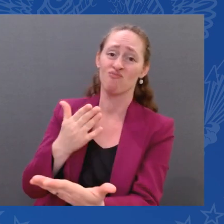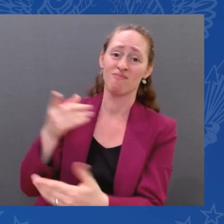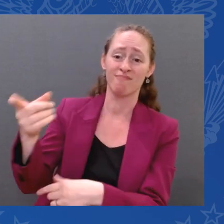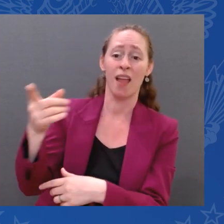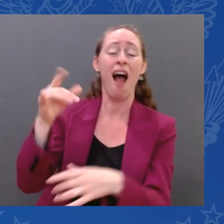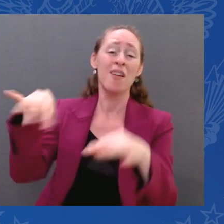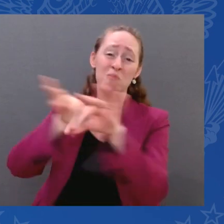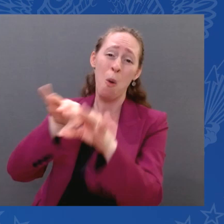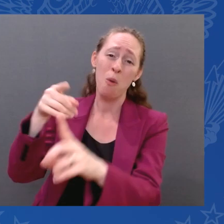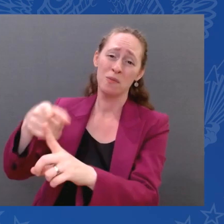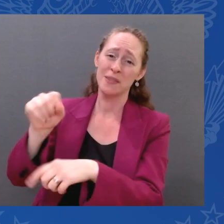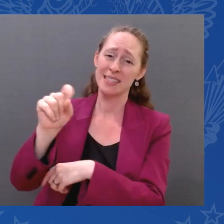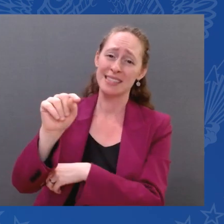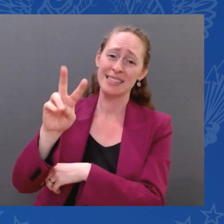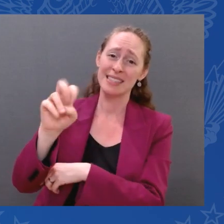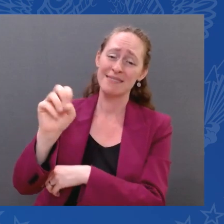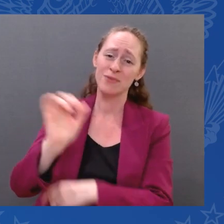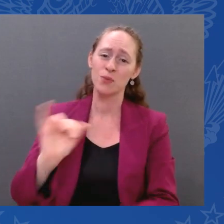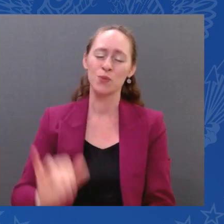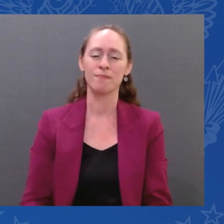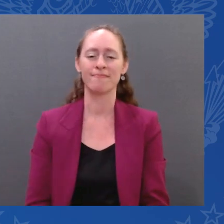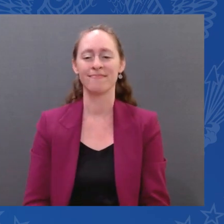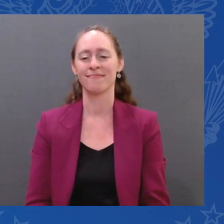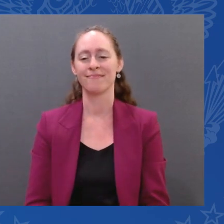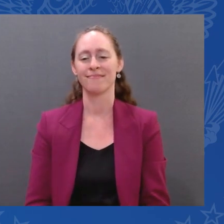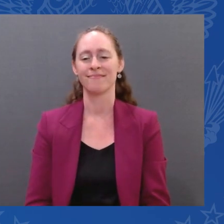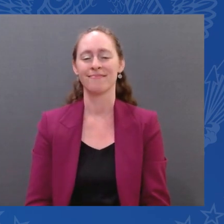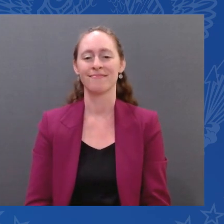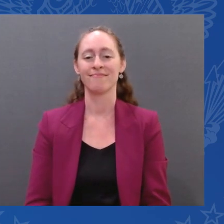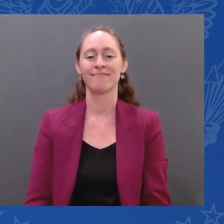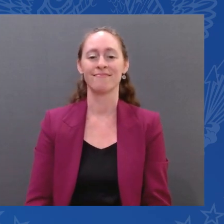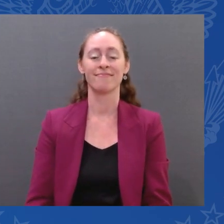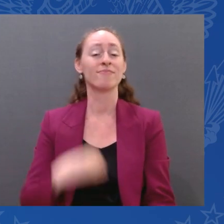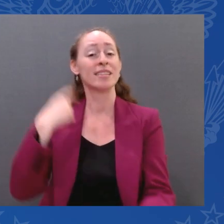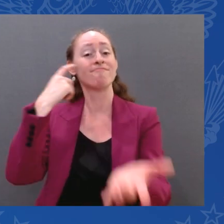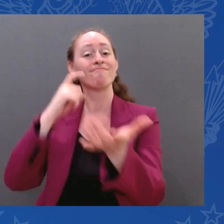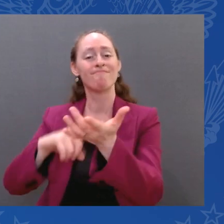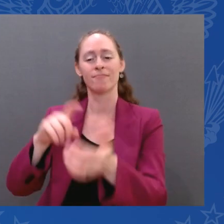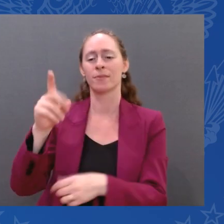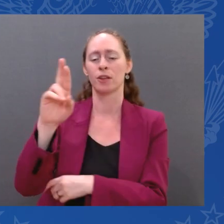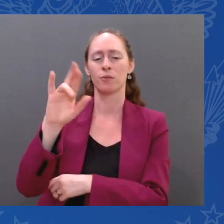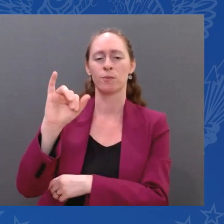We do America's work. No one did more work for American workers than he did.